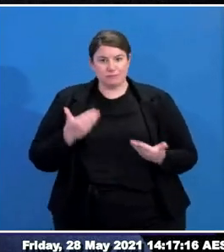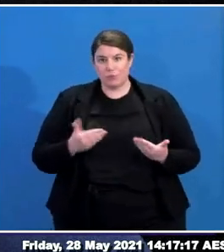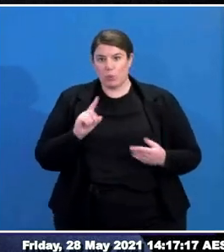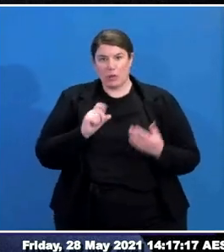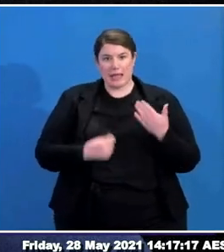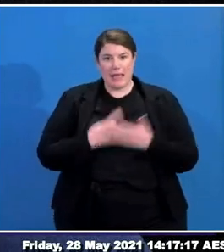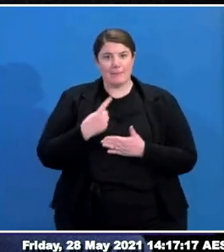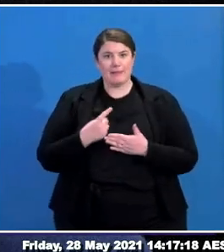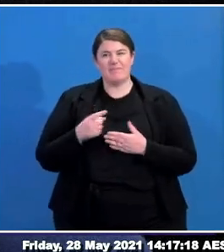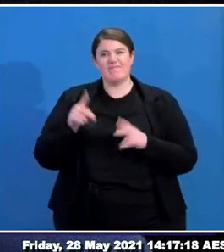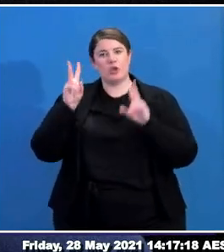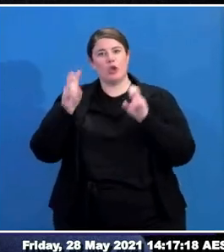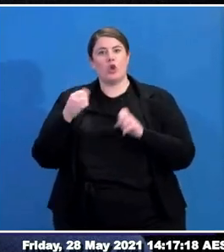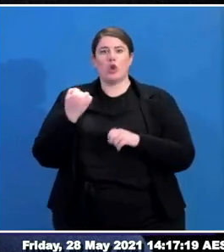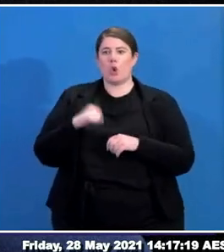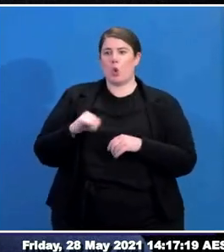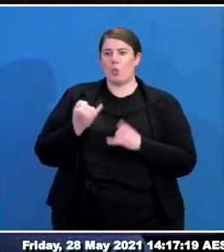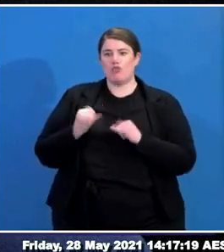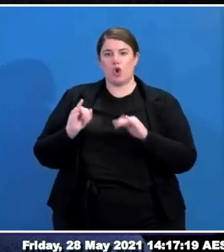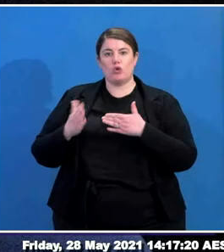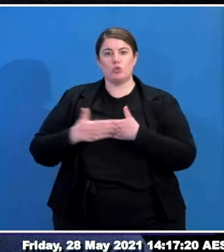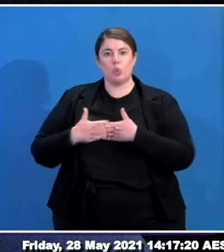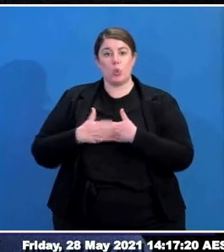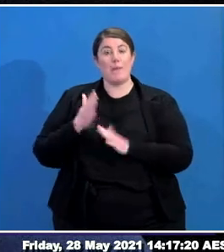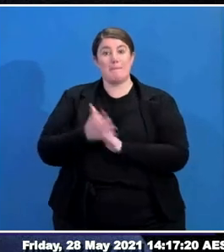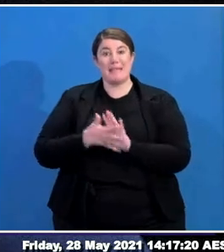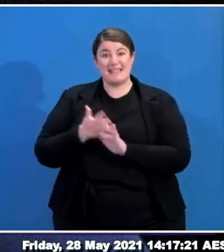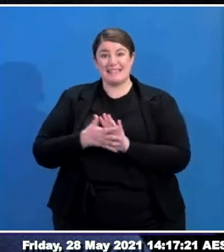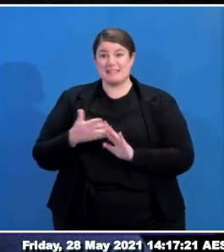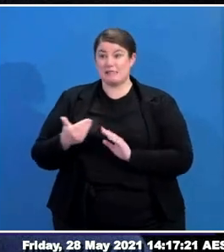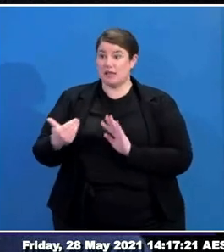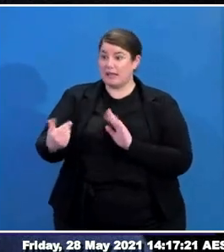No wrong door is intended to ensure that wherever people come, if it